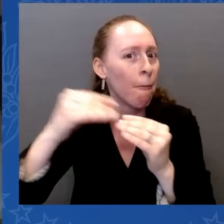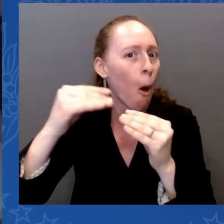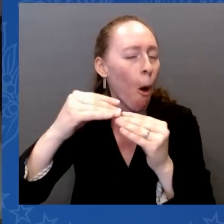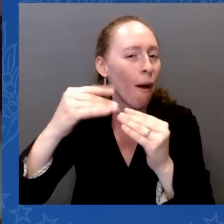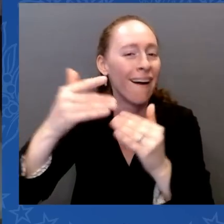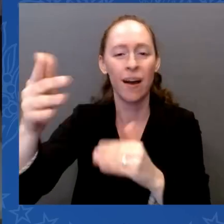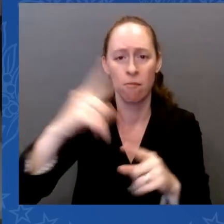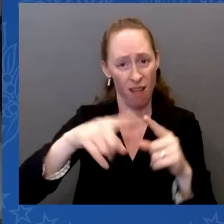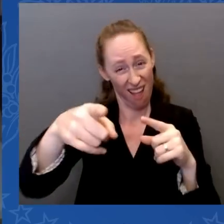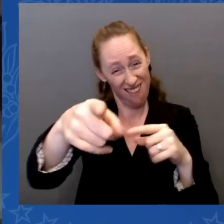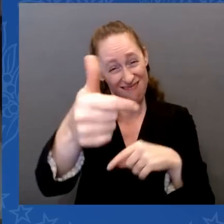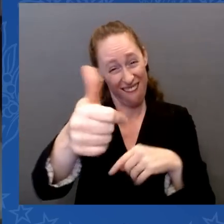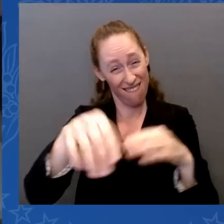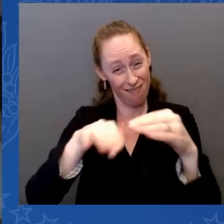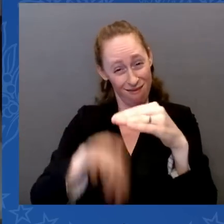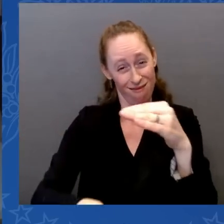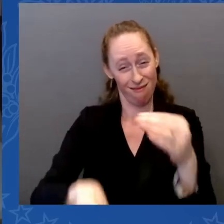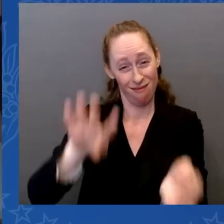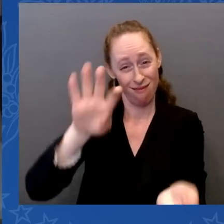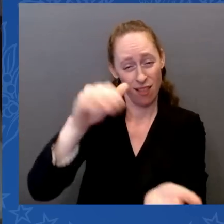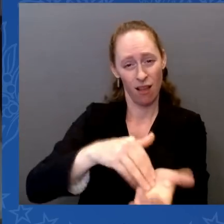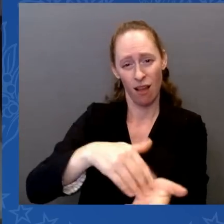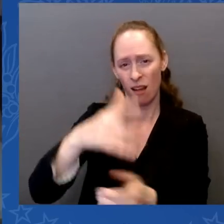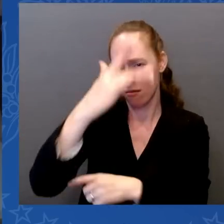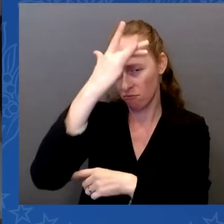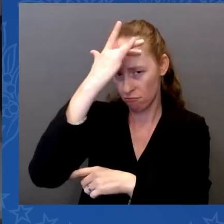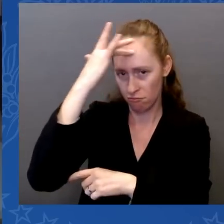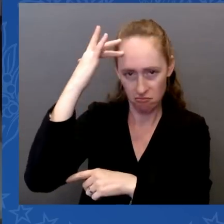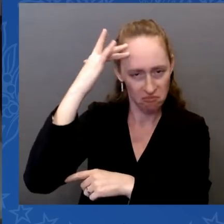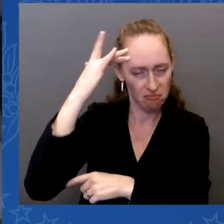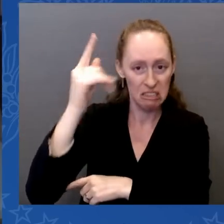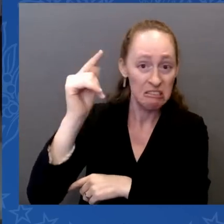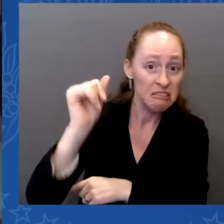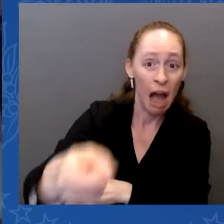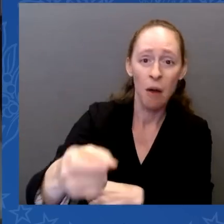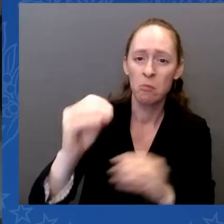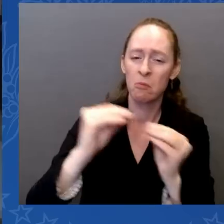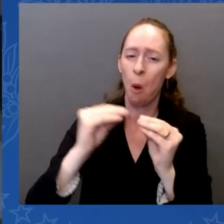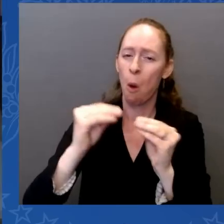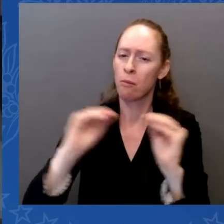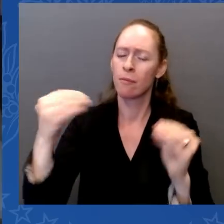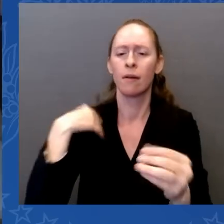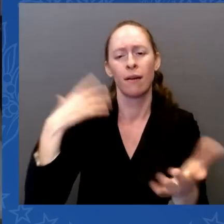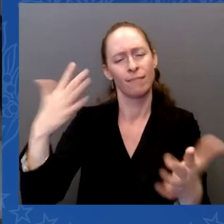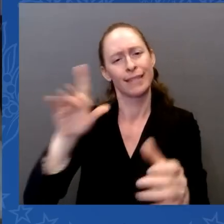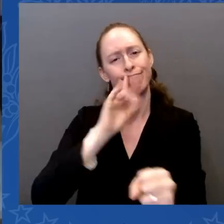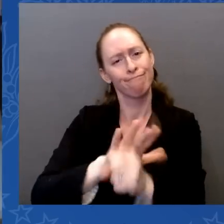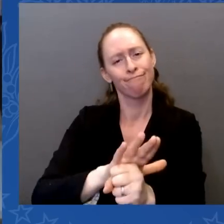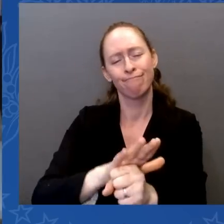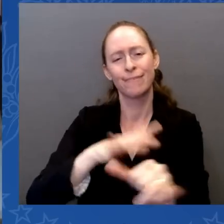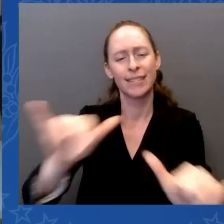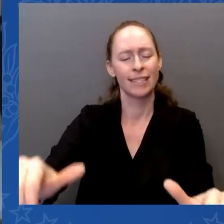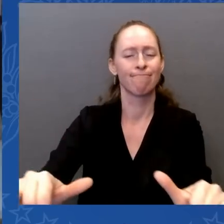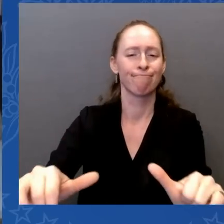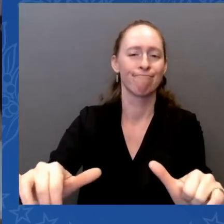You know, that's a commitment I made in my campaign and a commitment I'm keeping. And we're doing all this by bringing down the deficit at the same time.